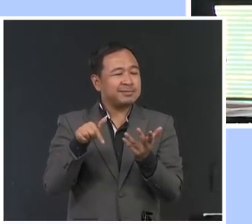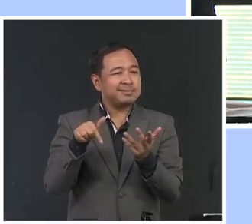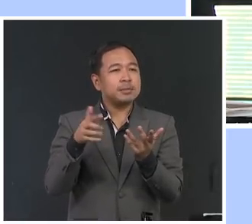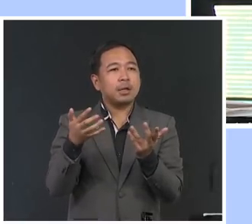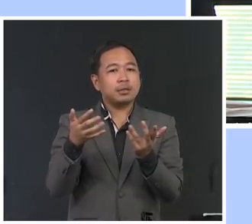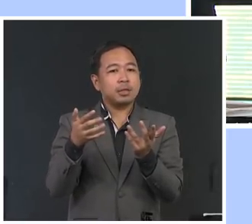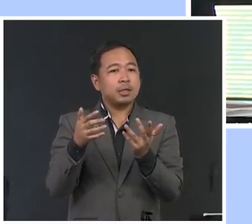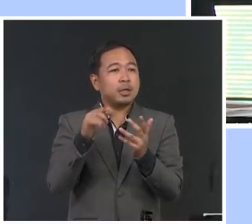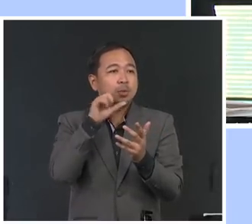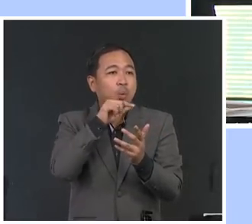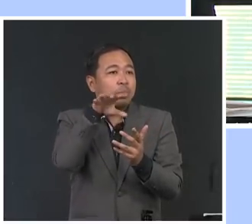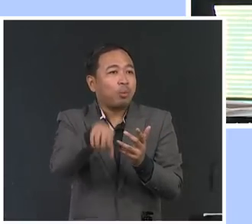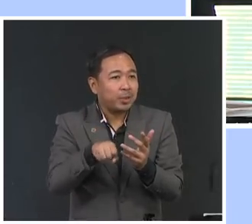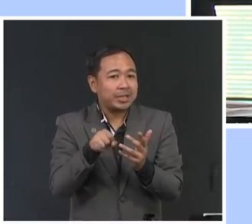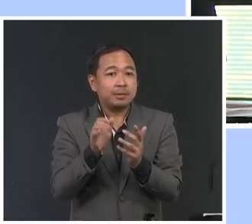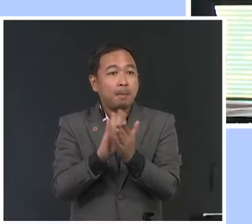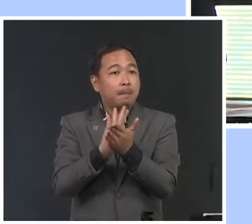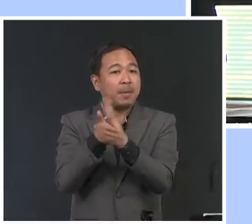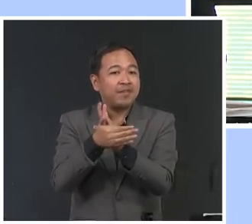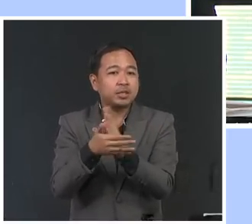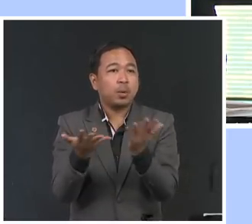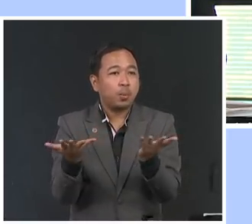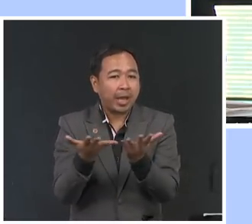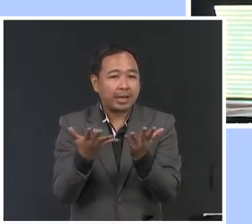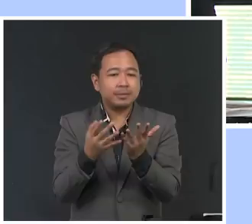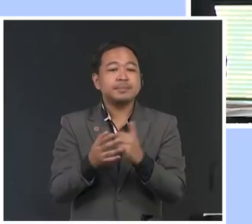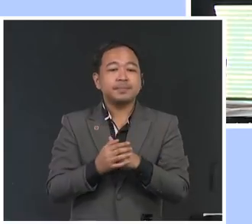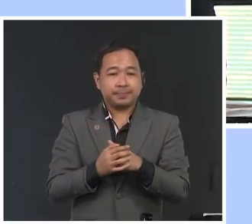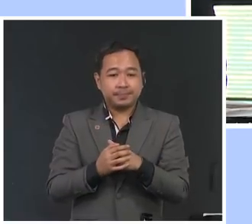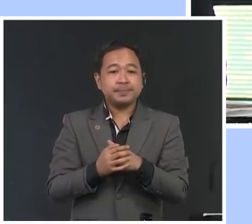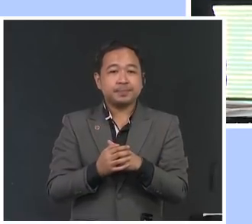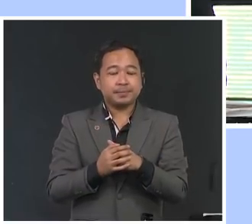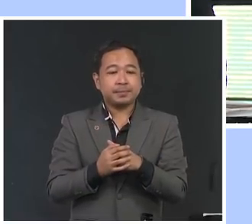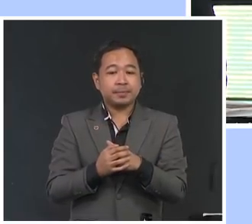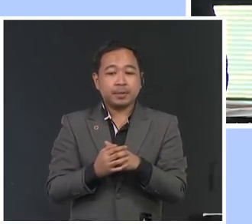Governor Hirai. >> SHINJI HIRAI: Thank you very much.